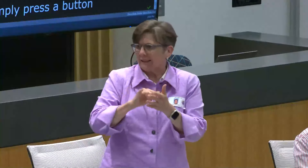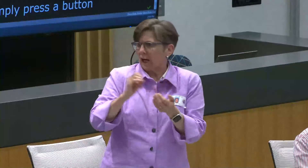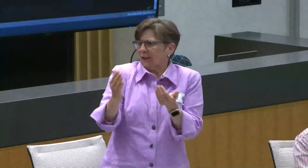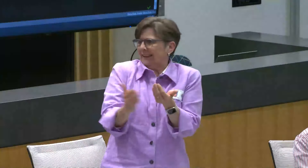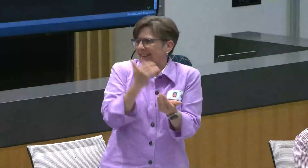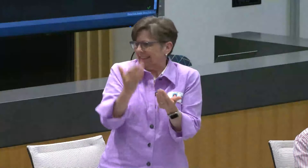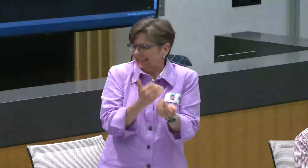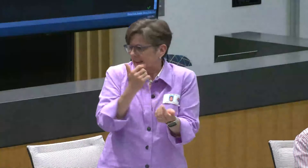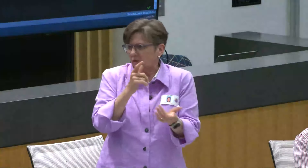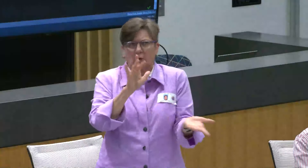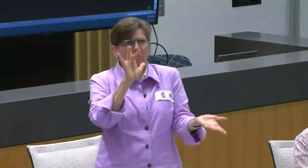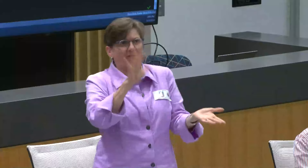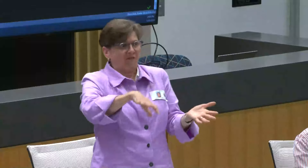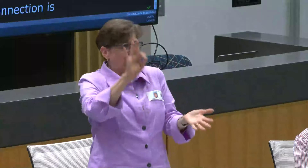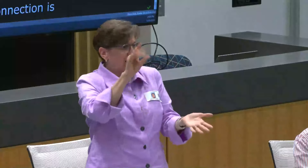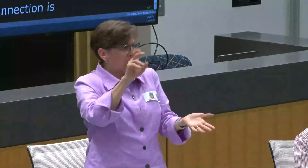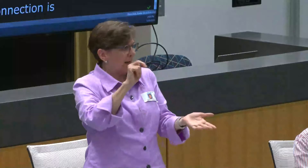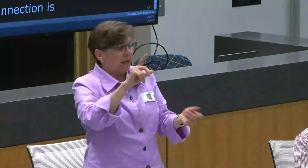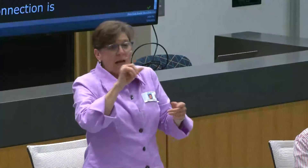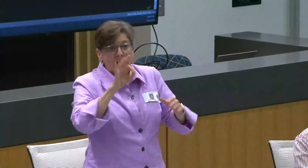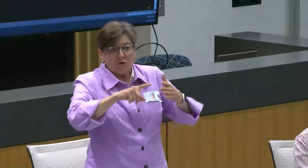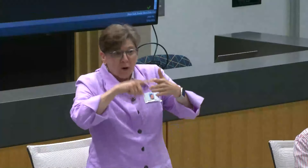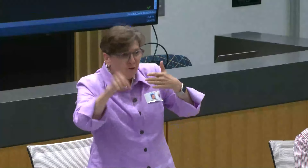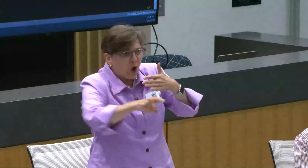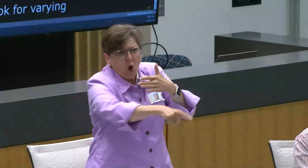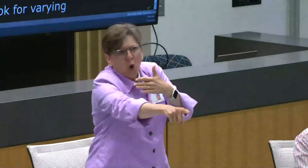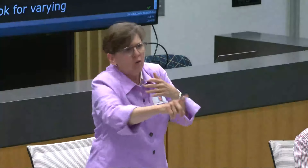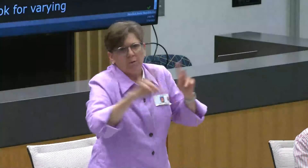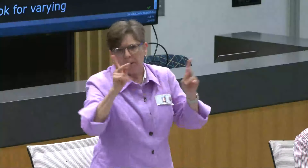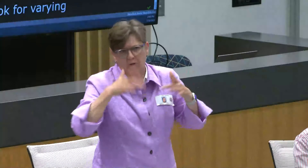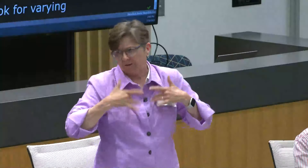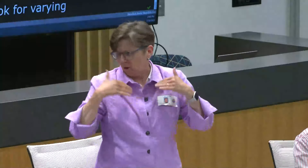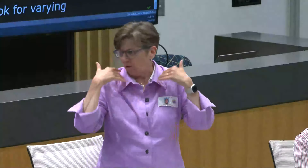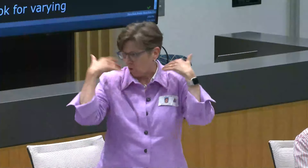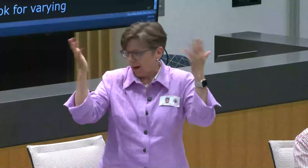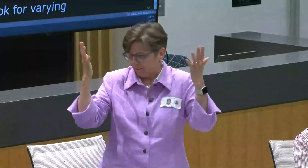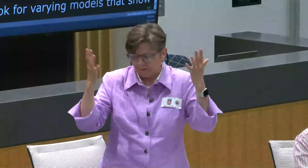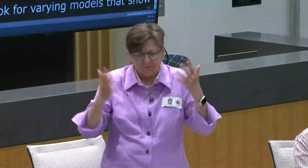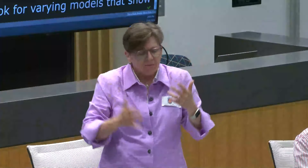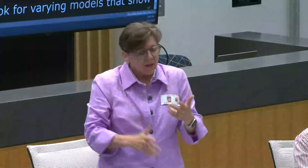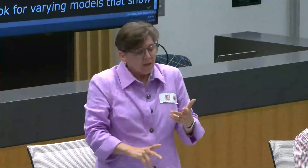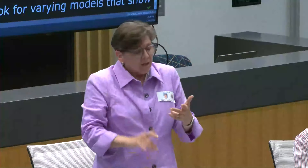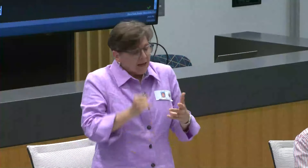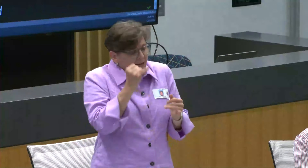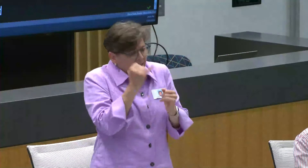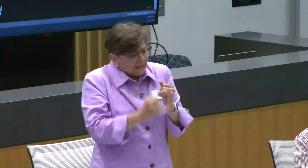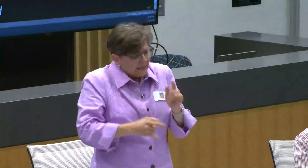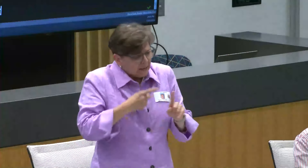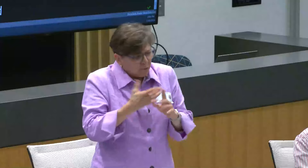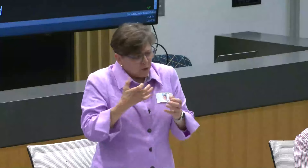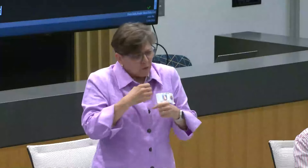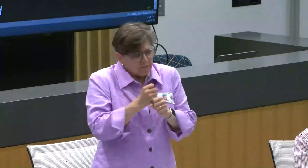AS HE SHARED AS TO HOW EASY IT IS TO MAKE IT FOR PEOPLE TO BE ABLE TO SIMPLY PRESS A BUTTON ON THE WEBSITE. SO EASE OF CONNECTION IS